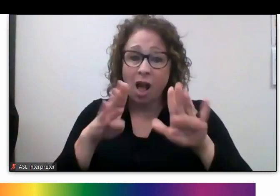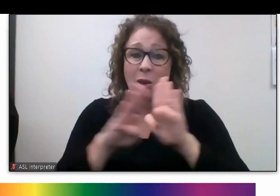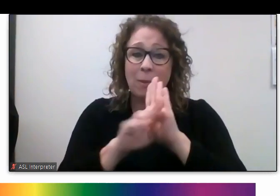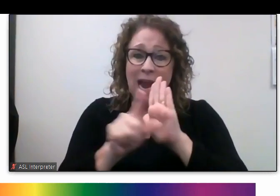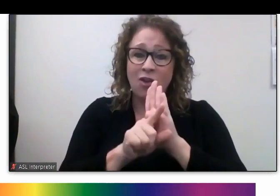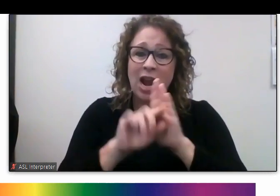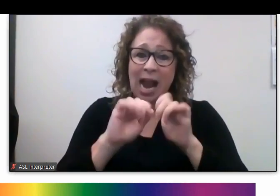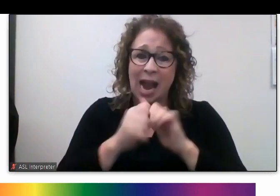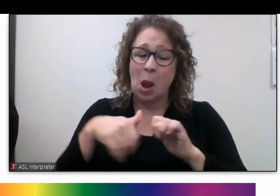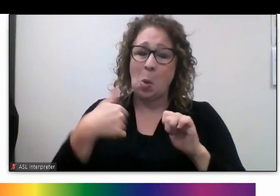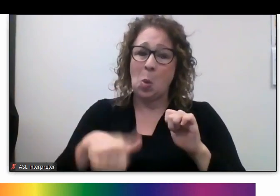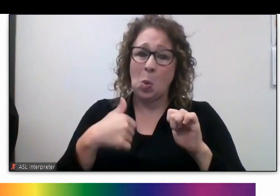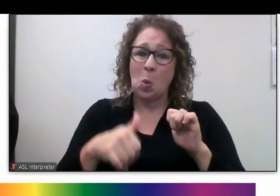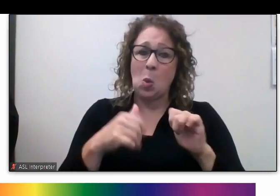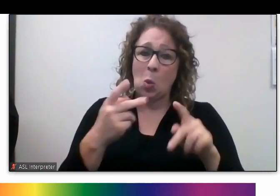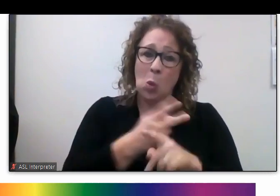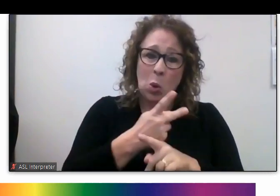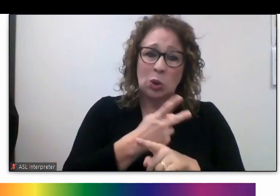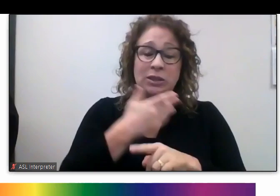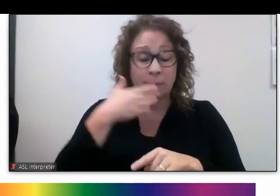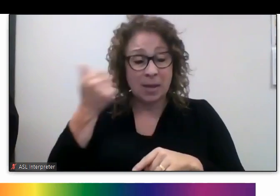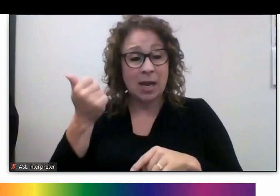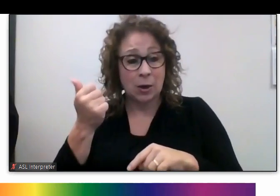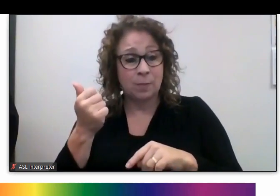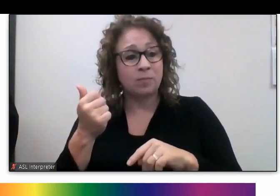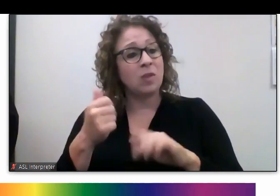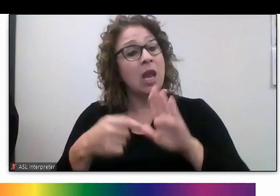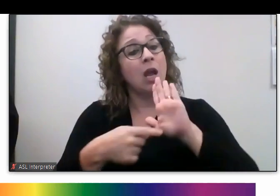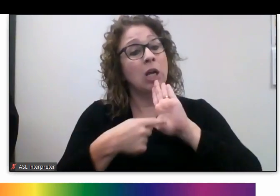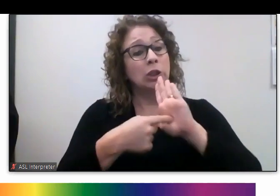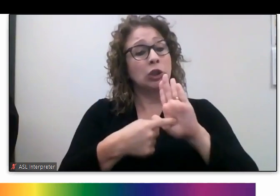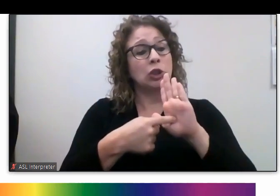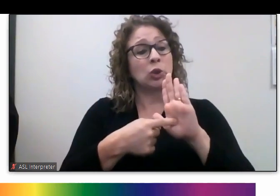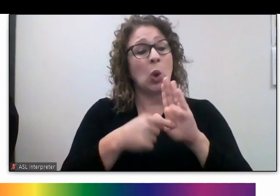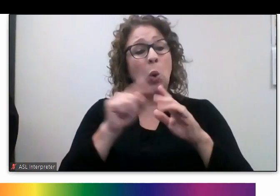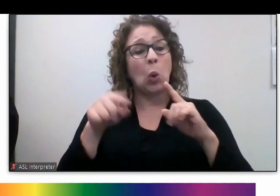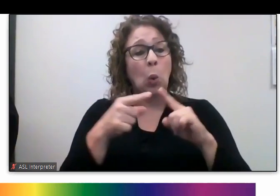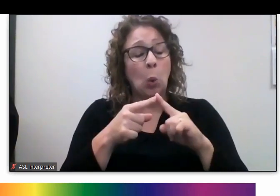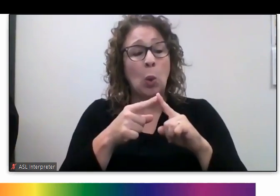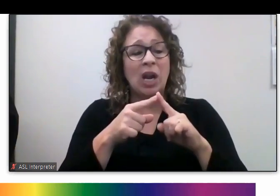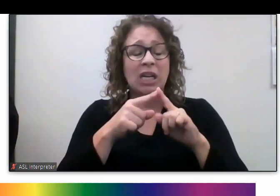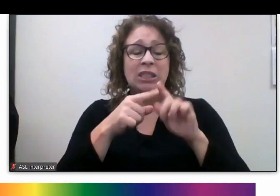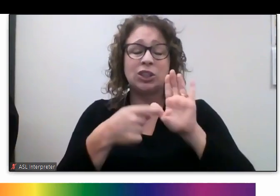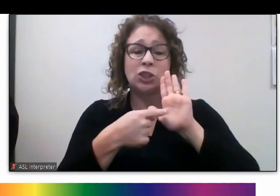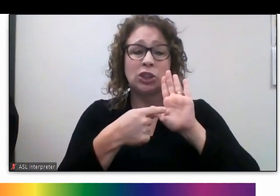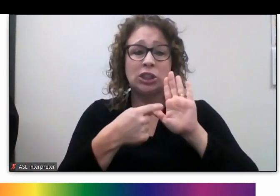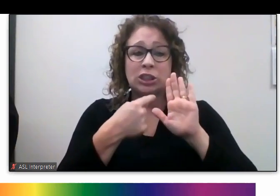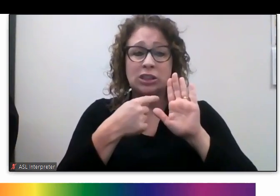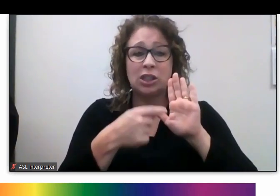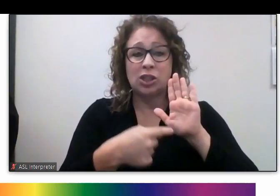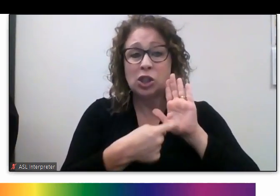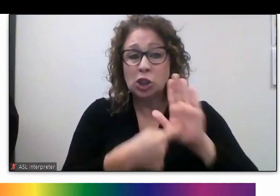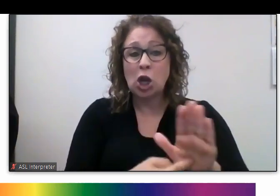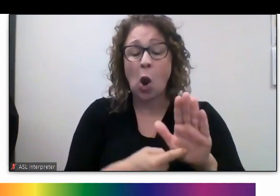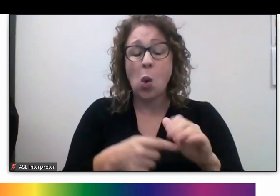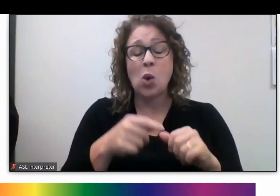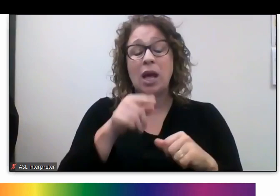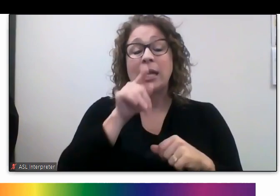There are guidelines to indicate when the caption indicates speech or other sounds. Those guidelines include the use of brackets,